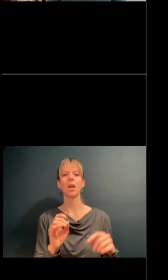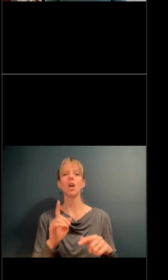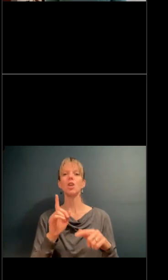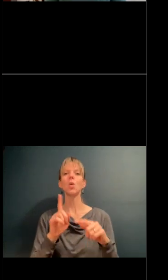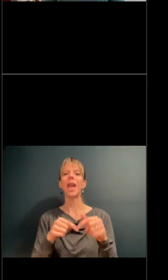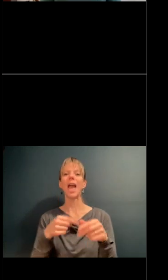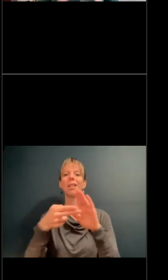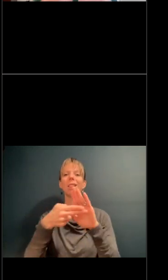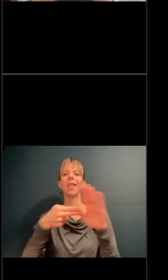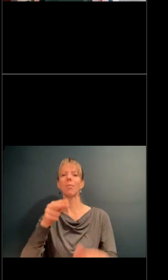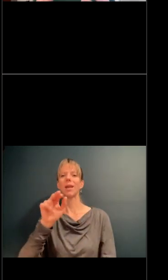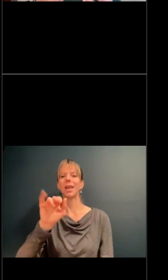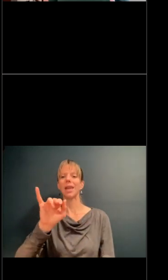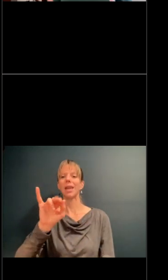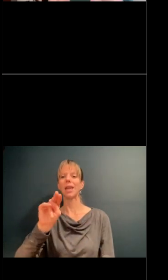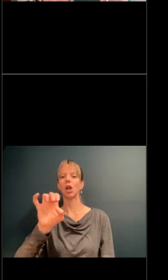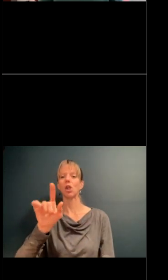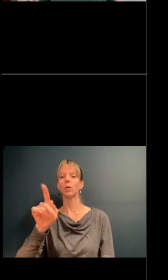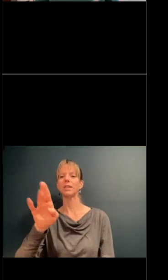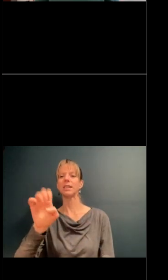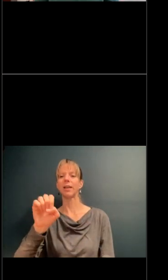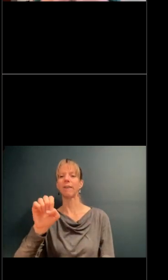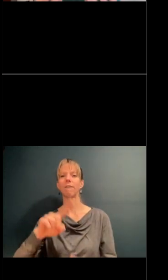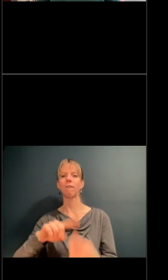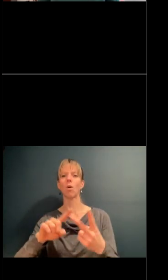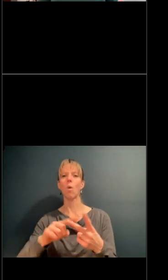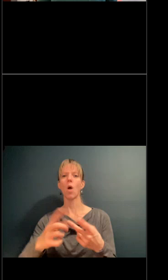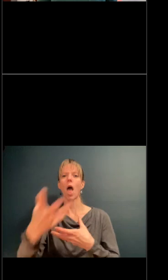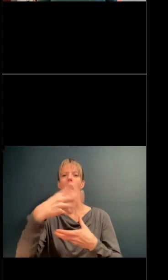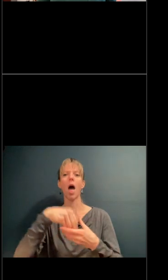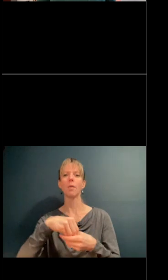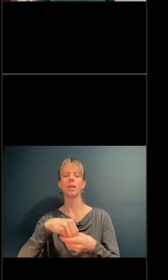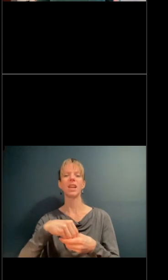or inclusion, if there are no friendships and peer relationships.